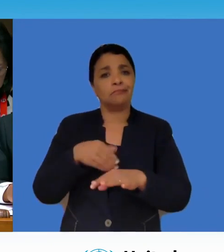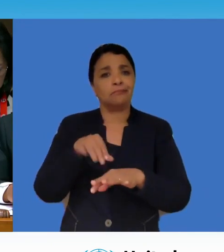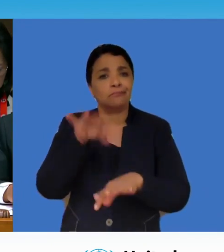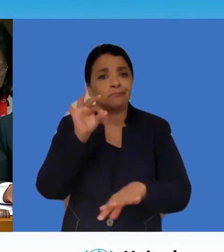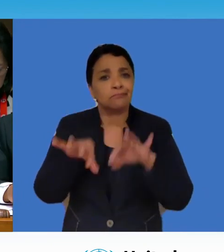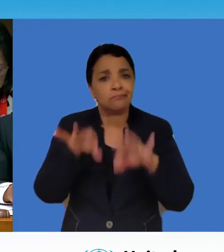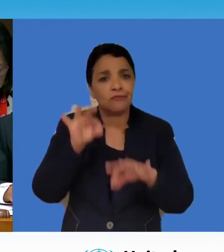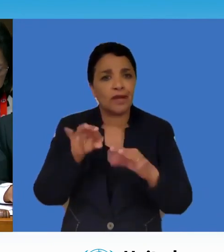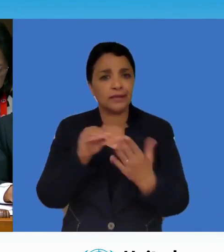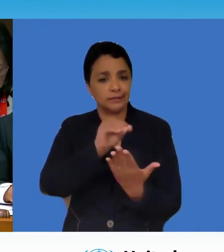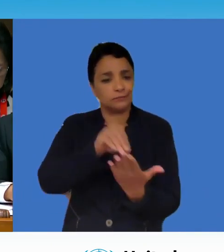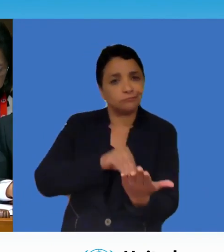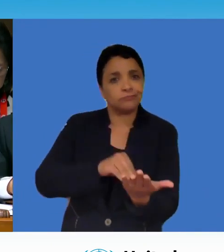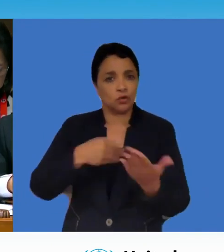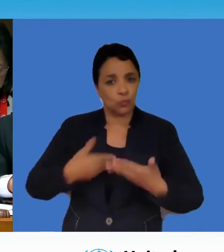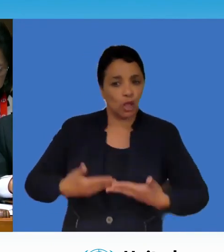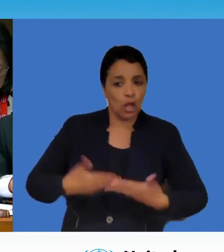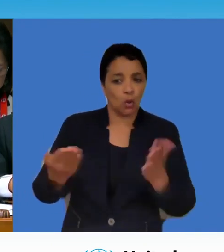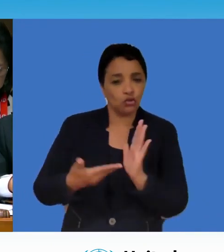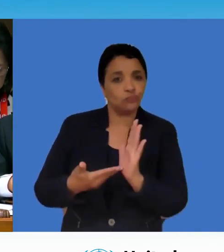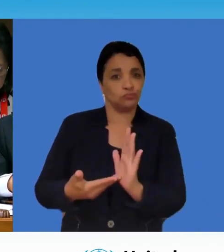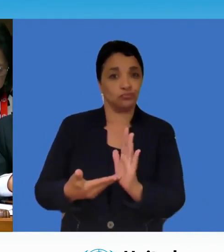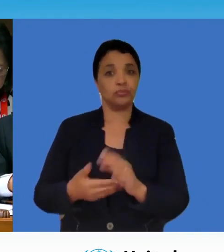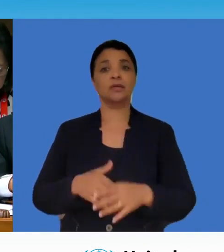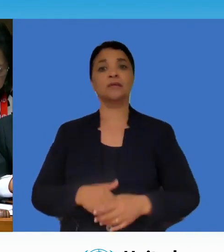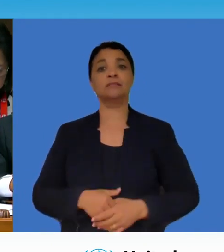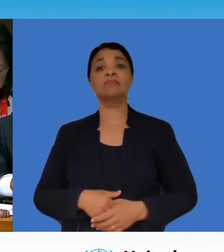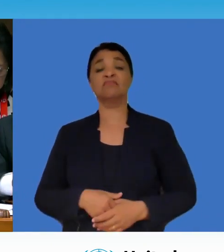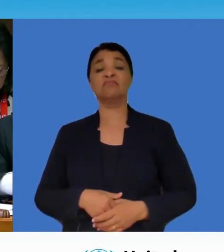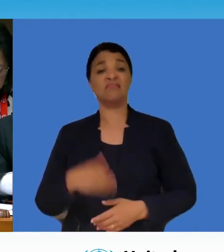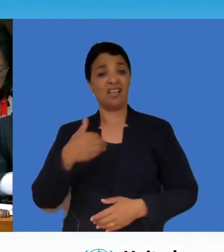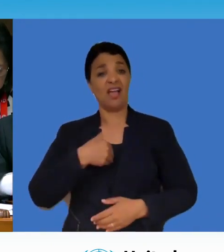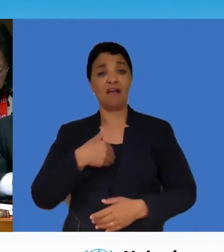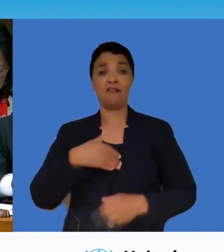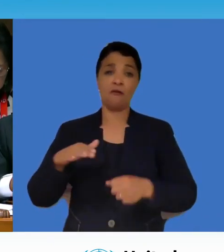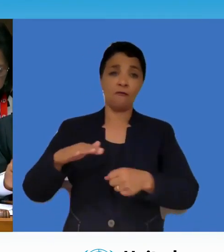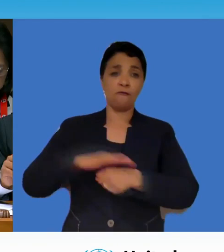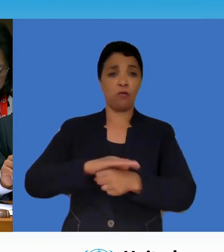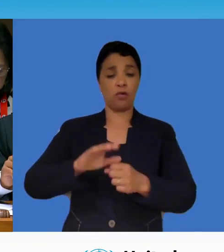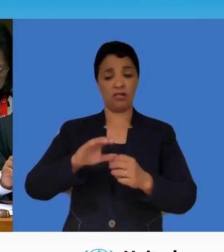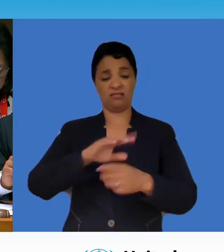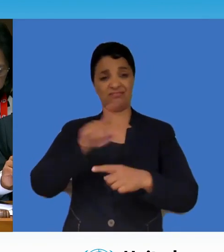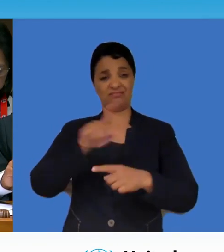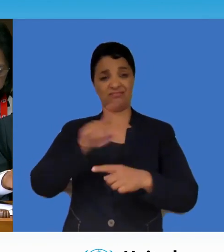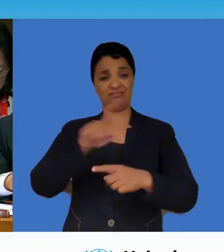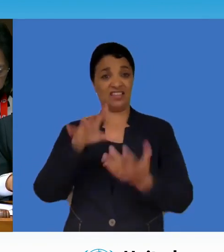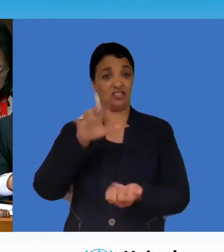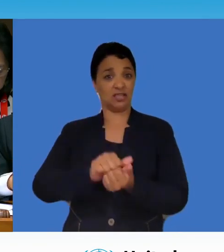preliminary find well the initial findings and uh there is a rather extensive executive summary